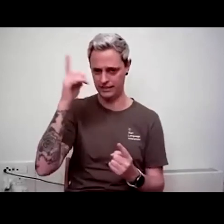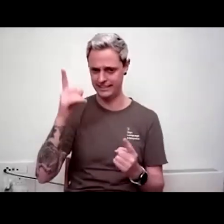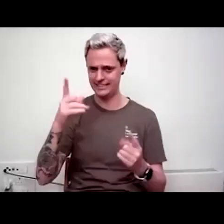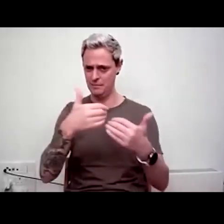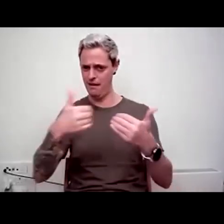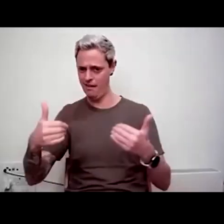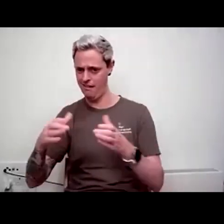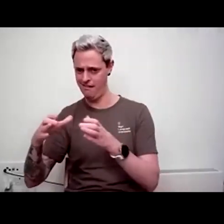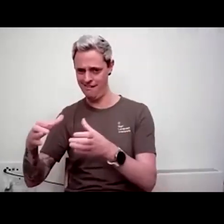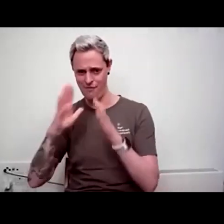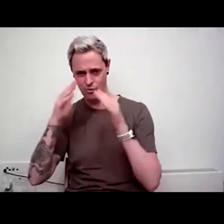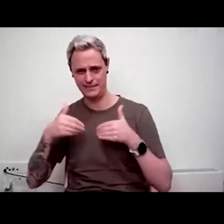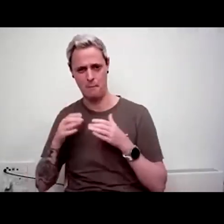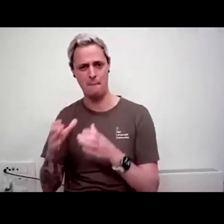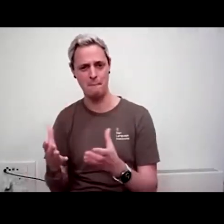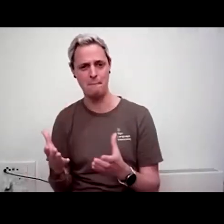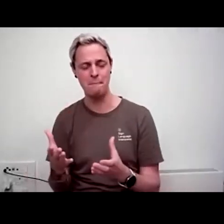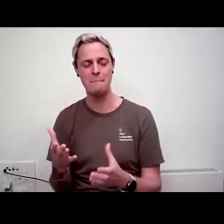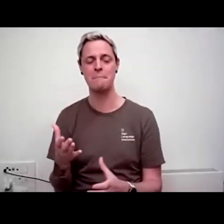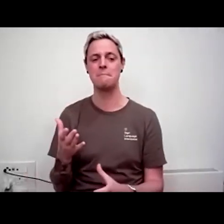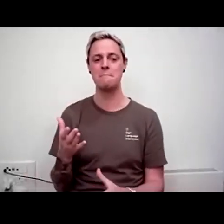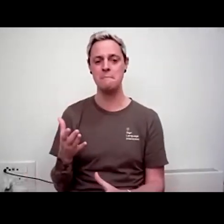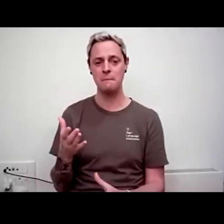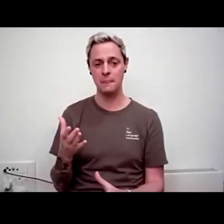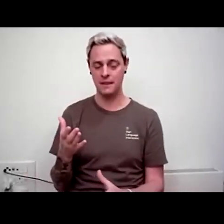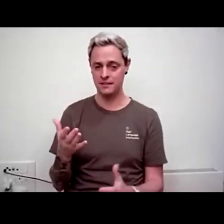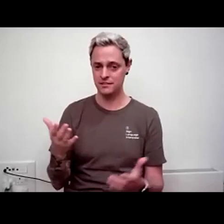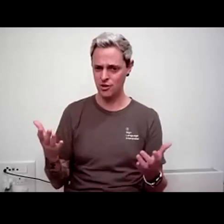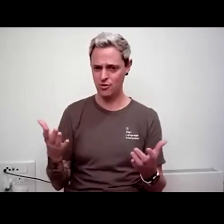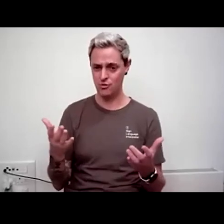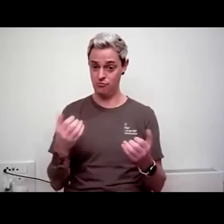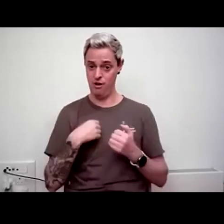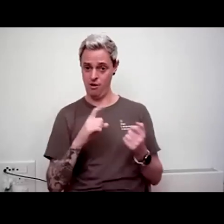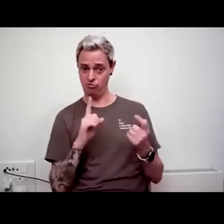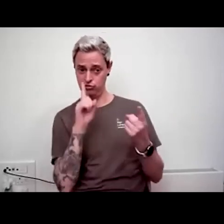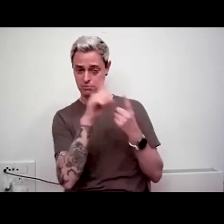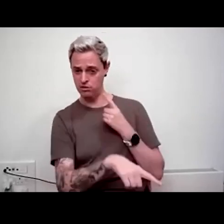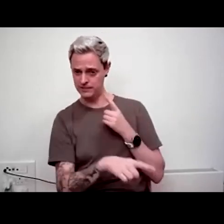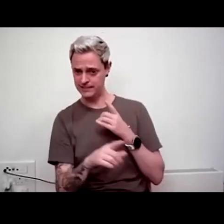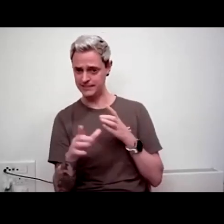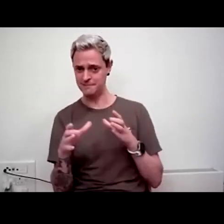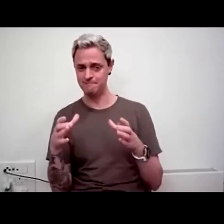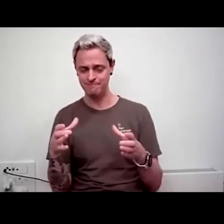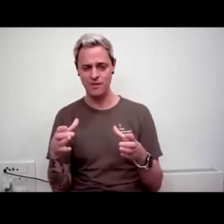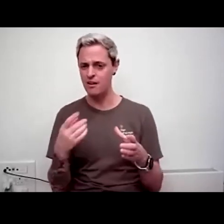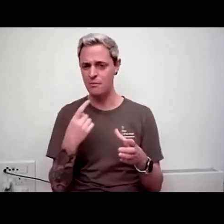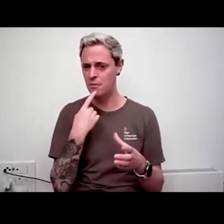And when I talk about disabilities and disability theology in this response, I do not intend to reply that autism